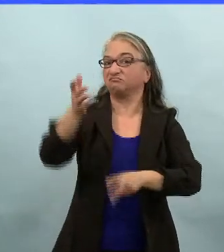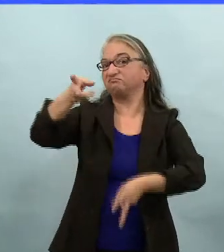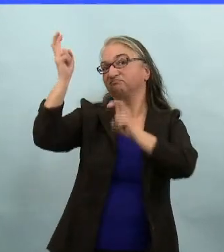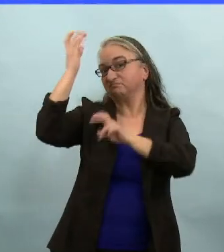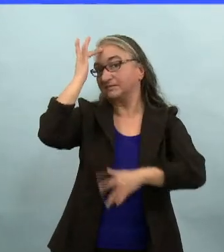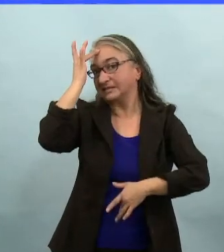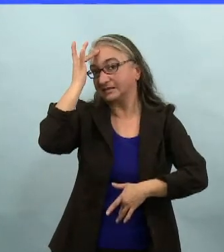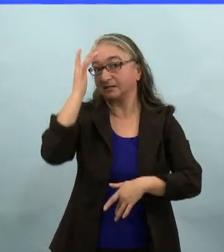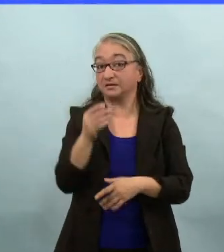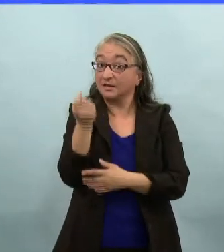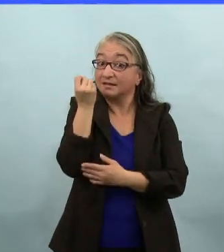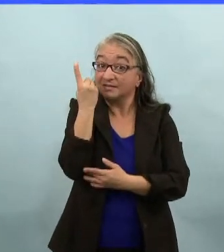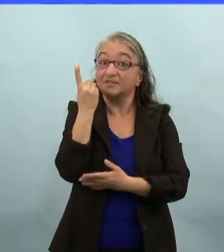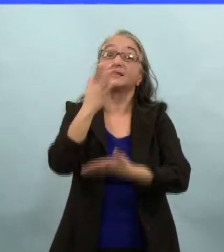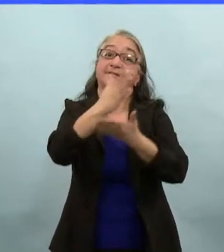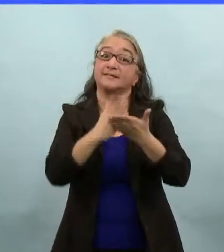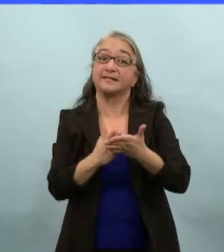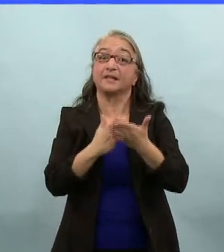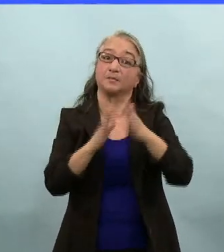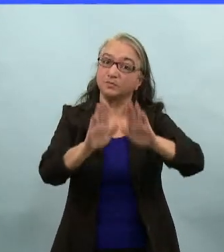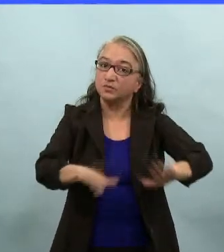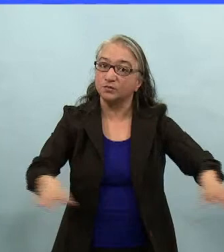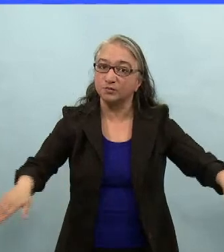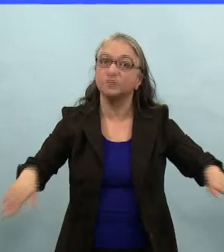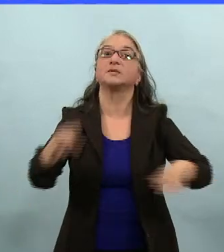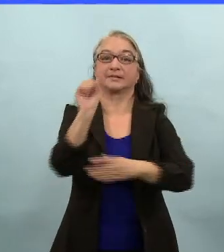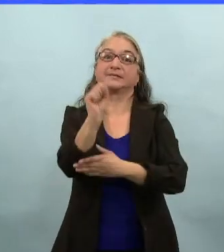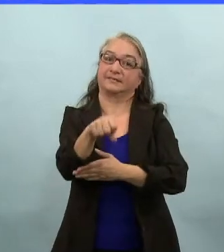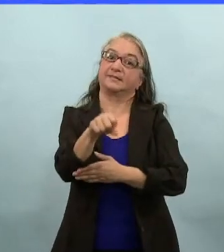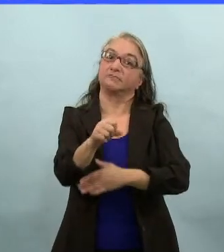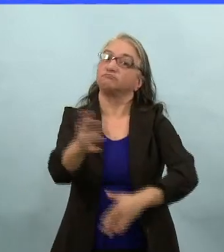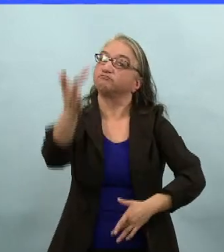and even if they don't they can still easily spread the virus infect someone